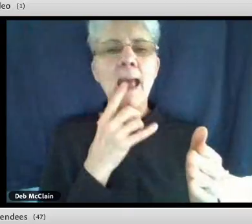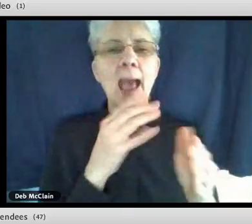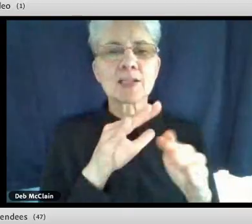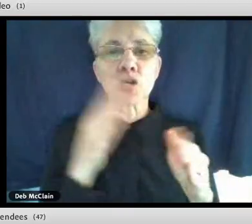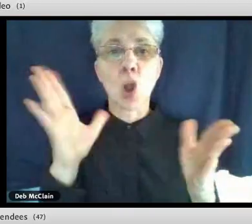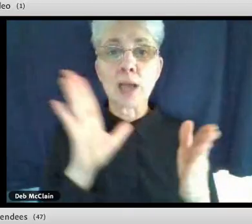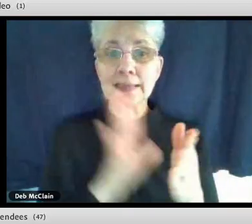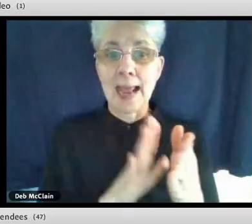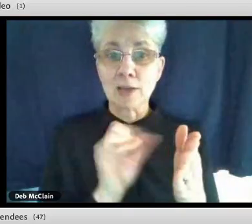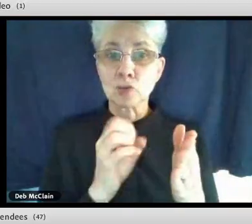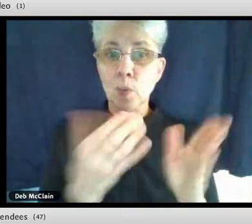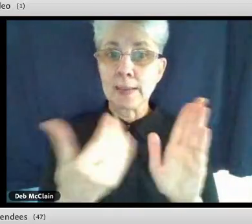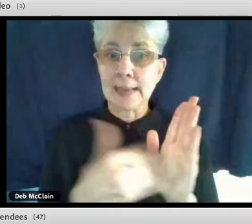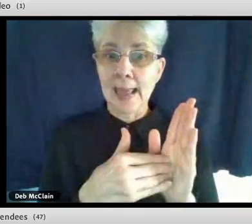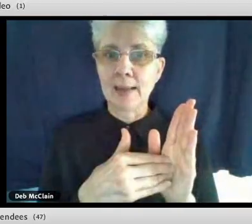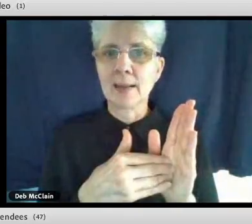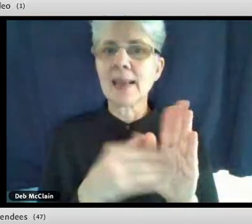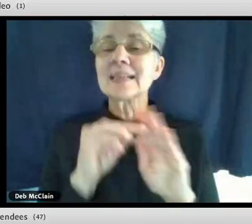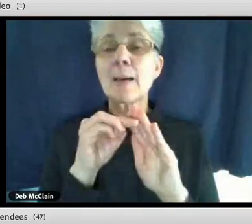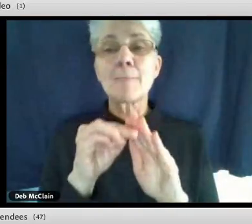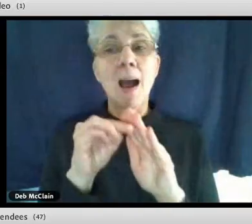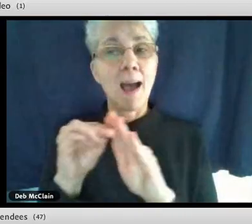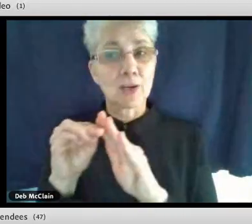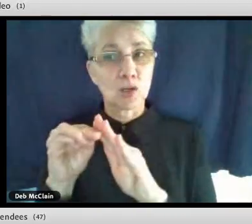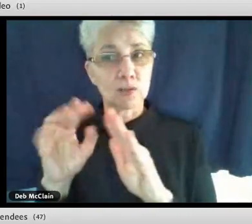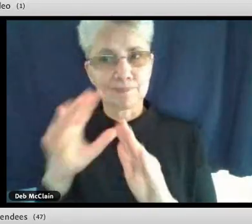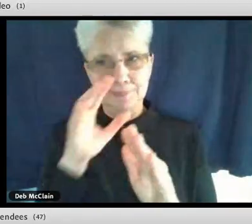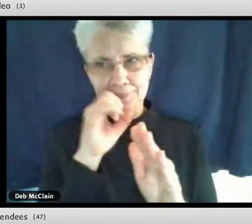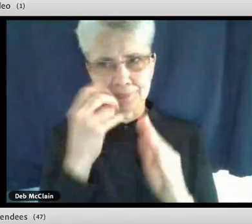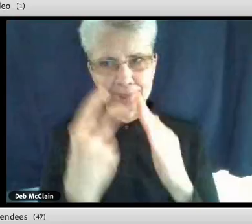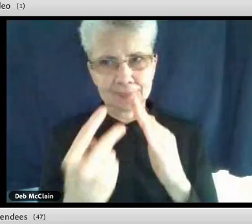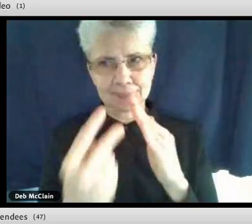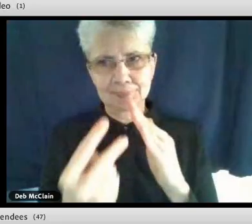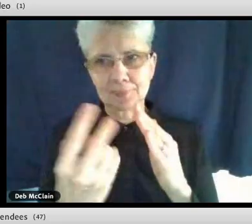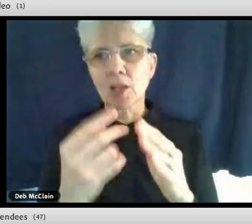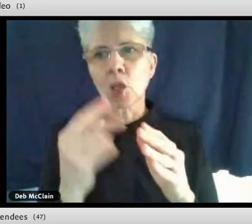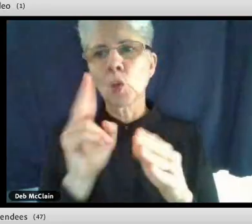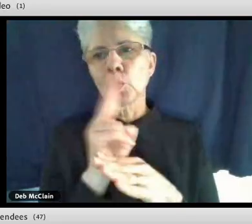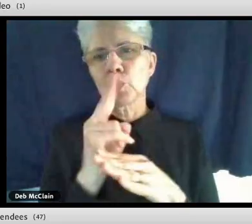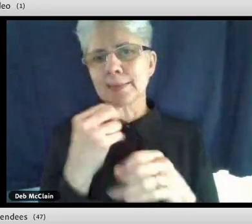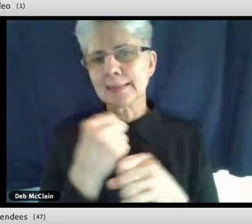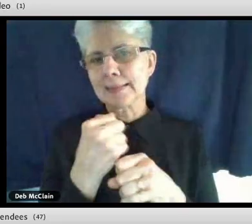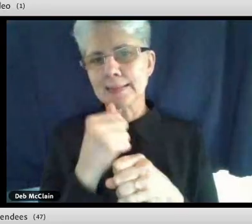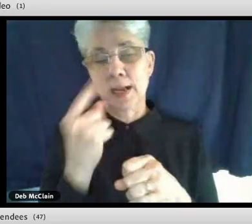So again, it's a model with statistics. They're not always right.